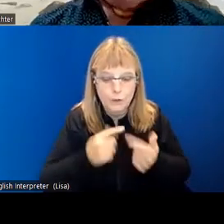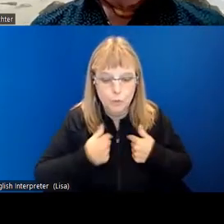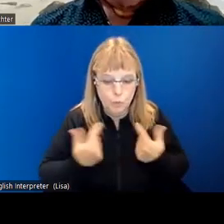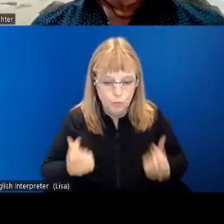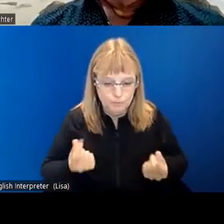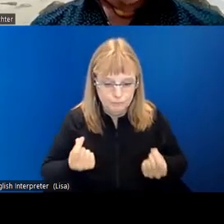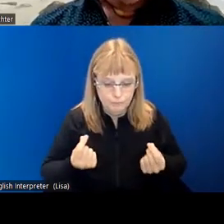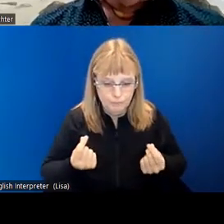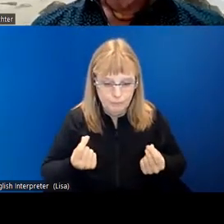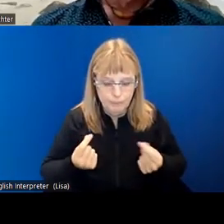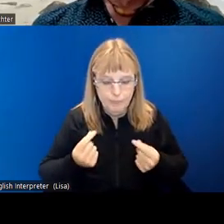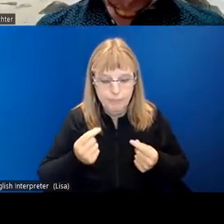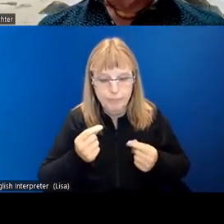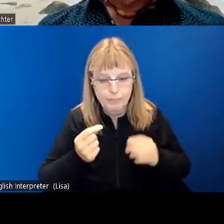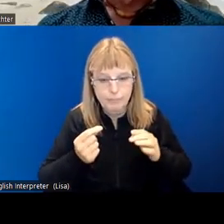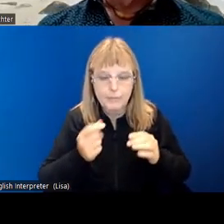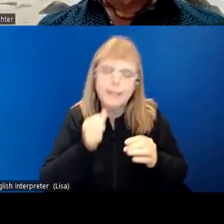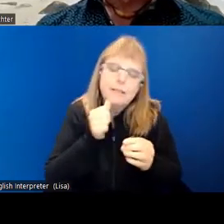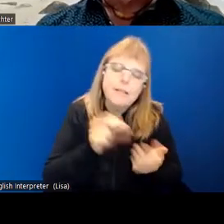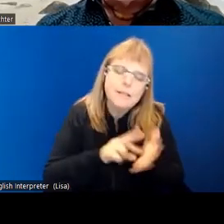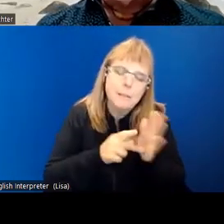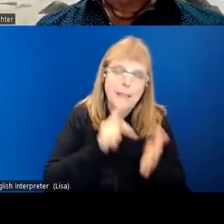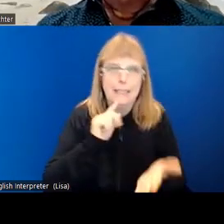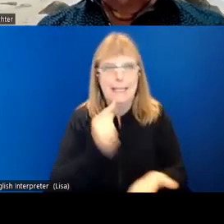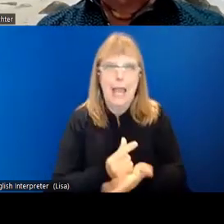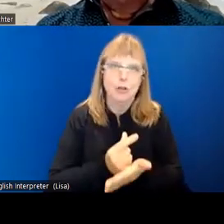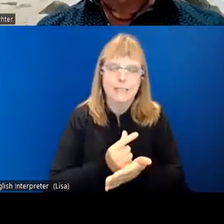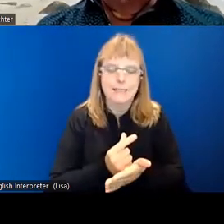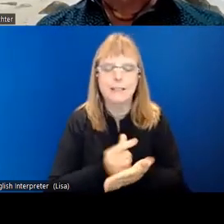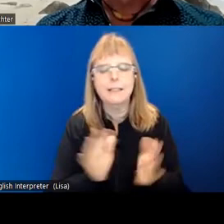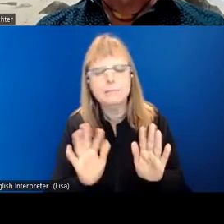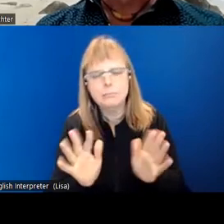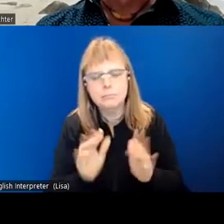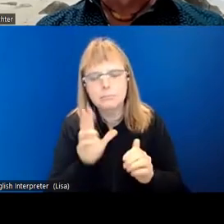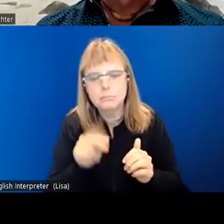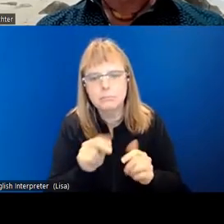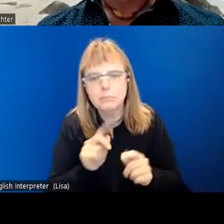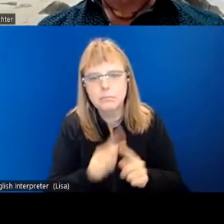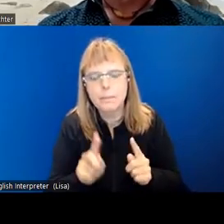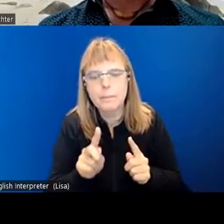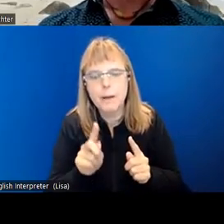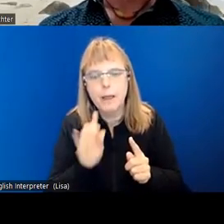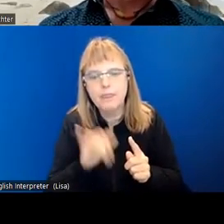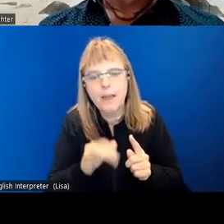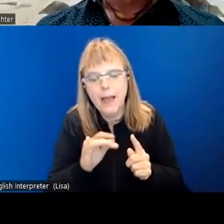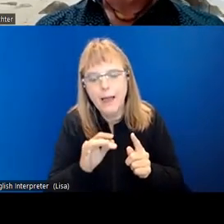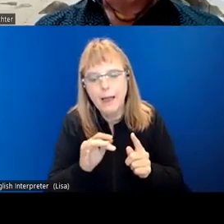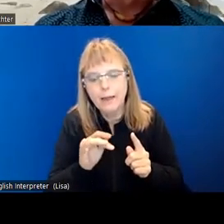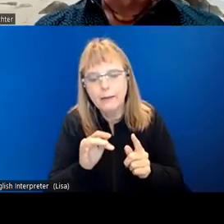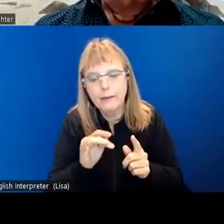It's not a guarantee, but it's that connection that we have met.